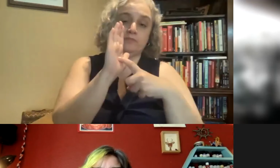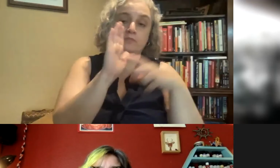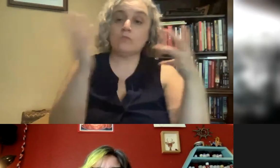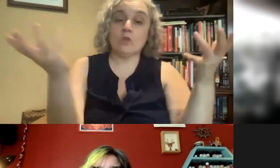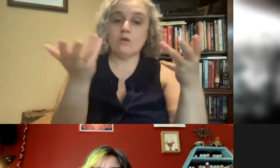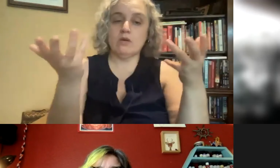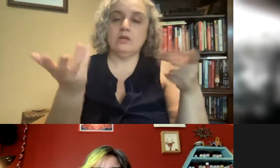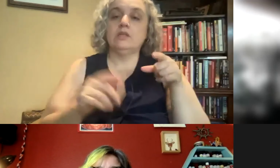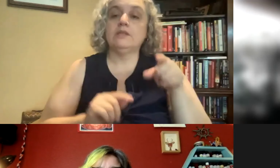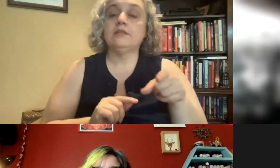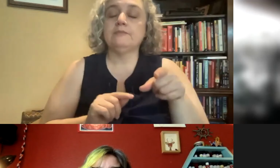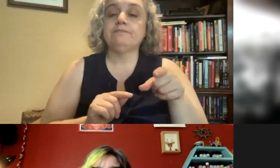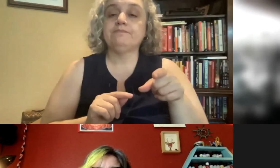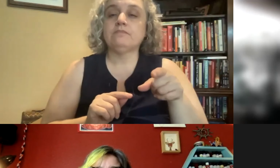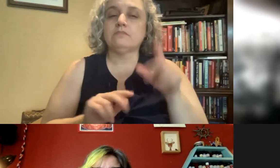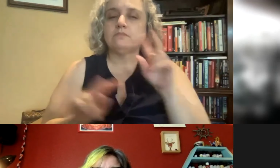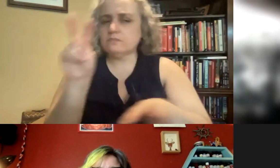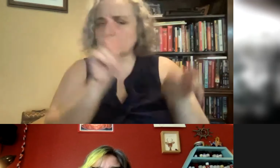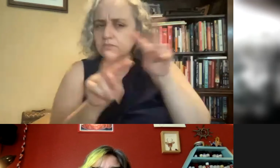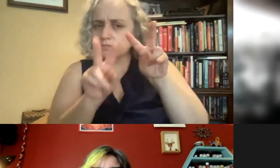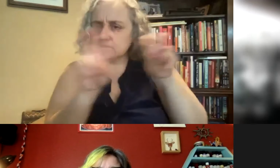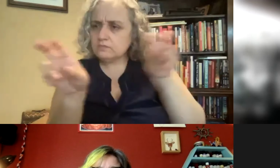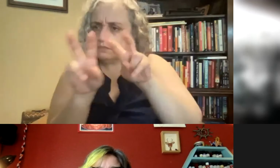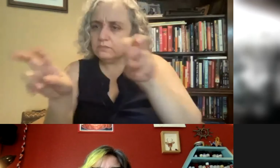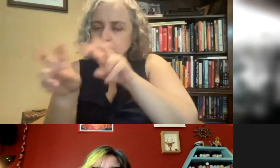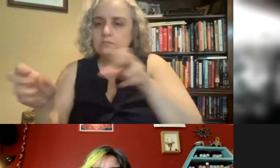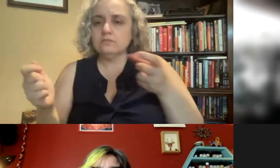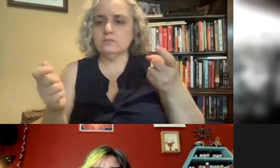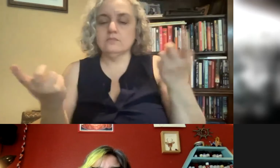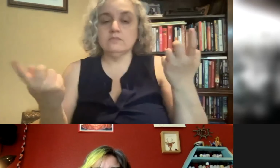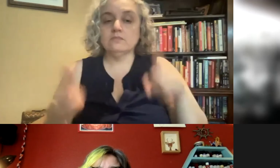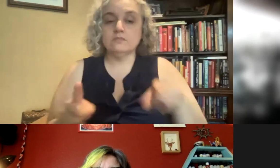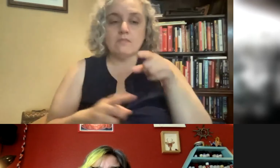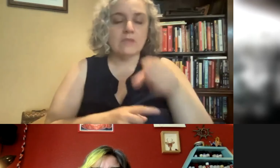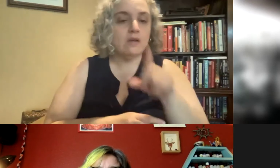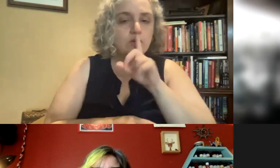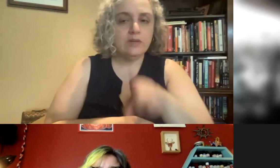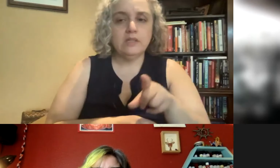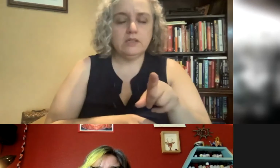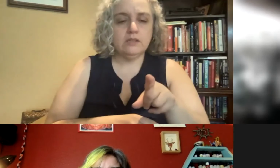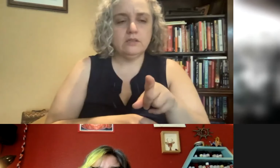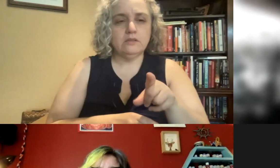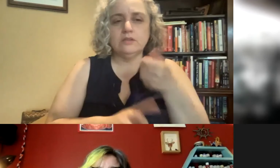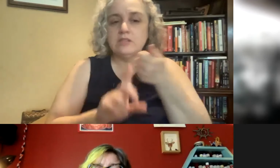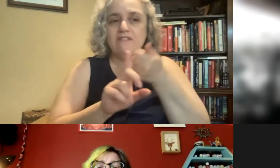is when the loss of the ability to self critique.